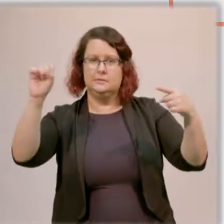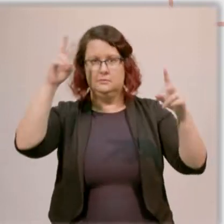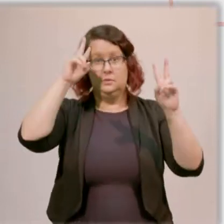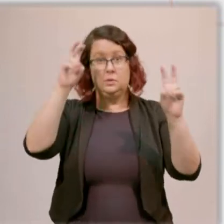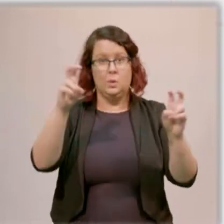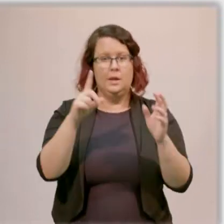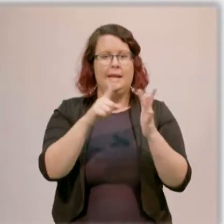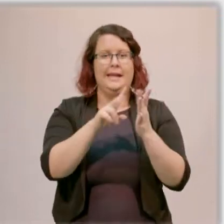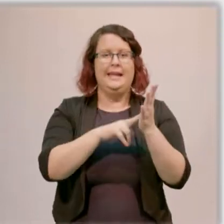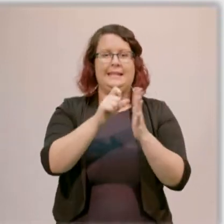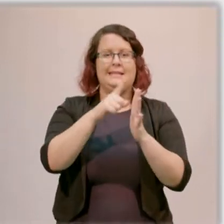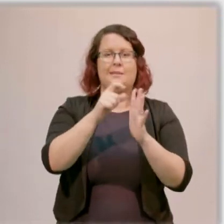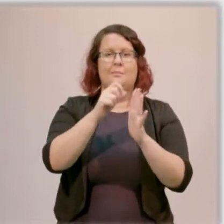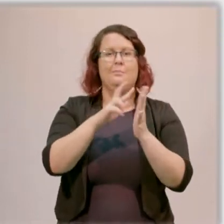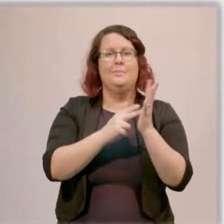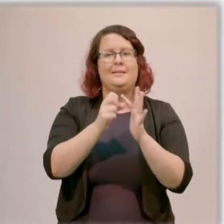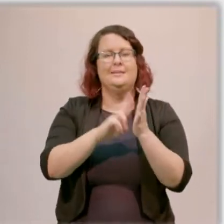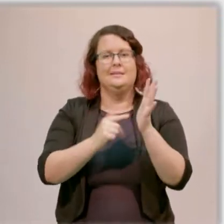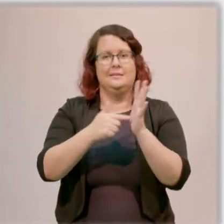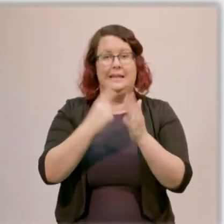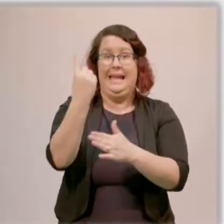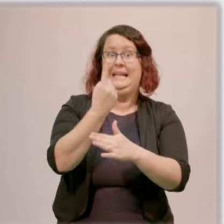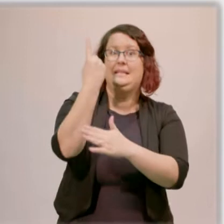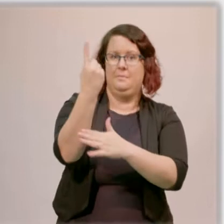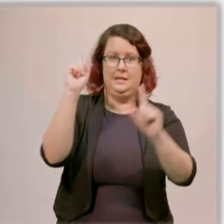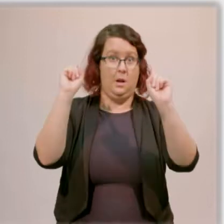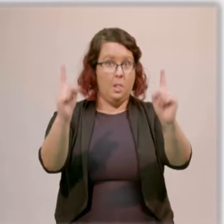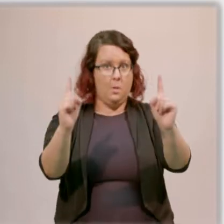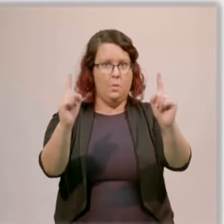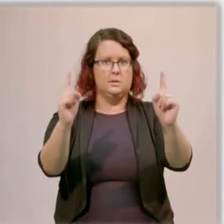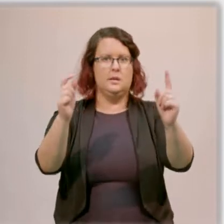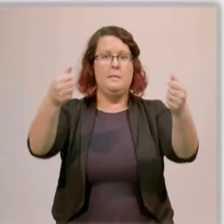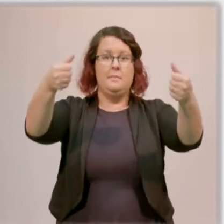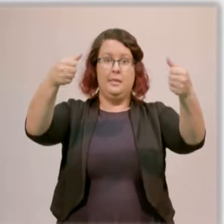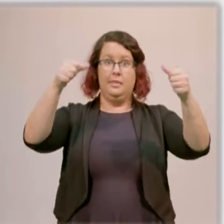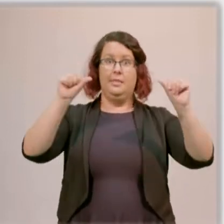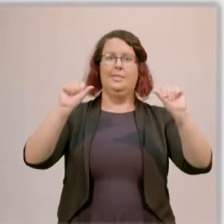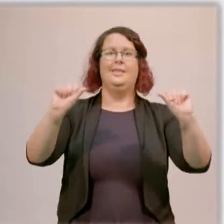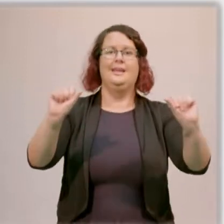We call that an independent clause. However, the next clause,